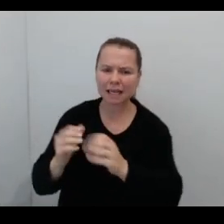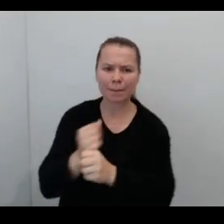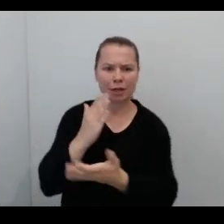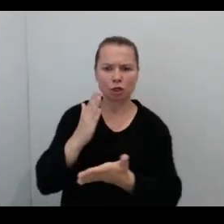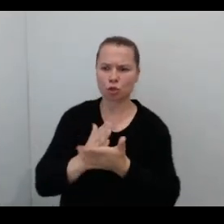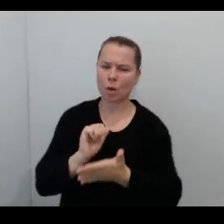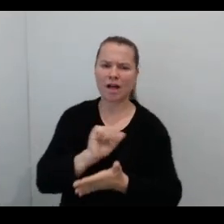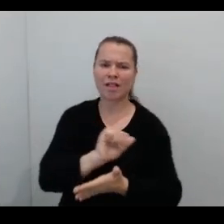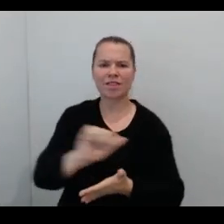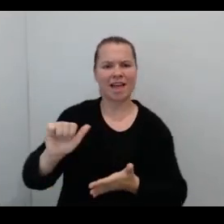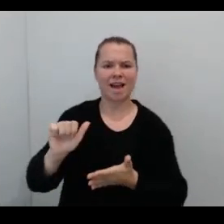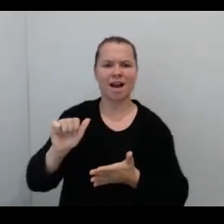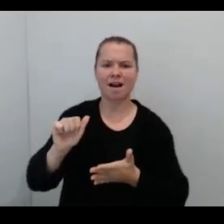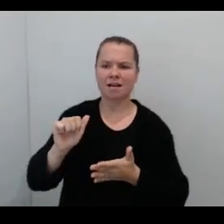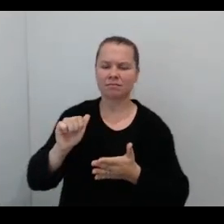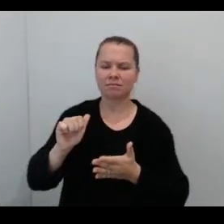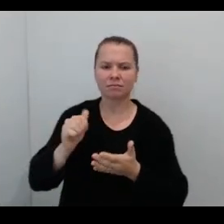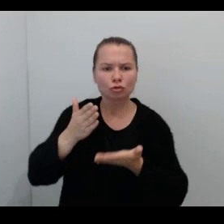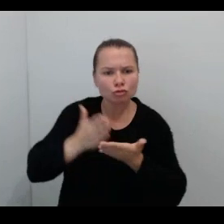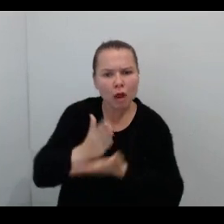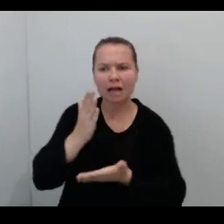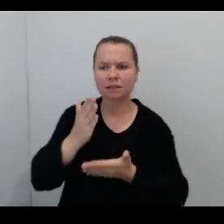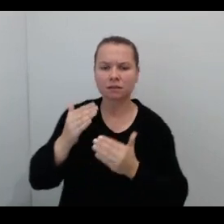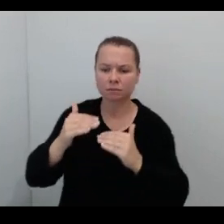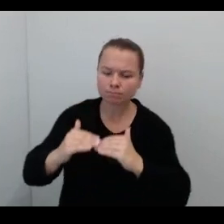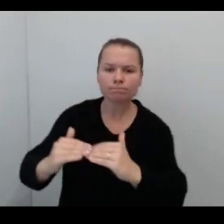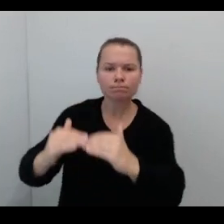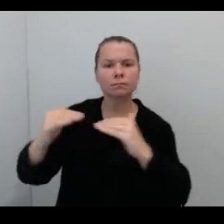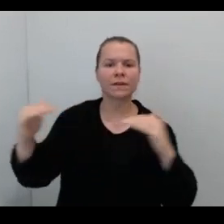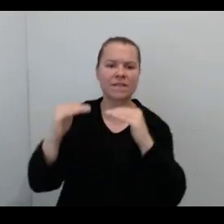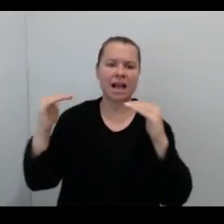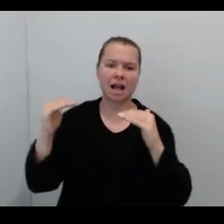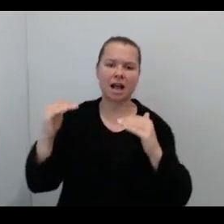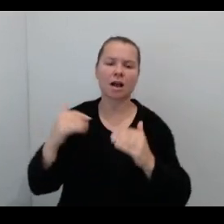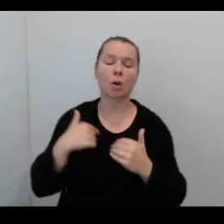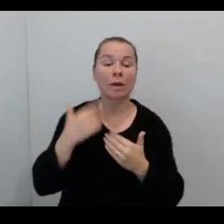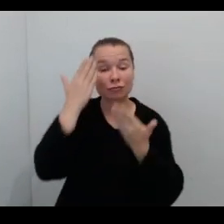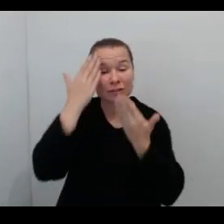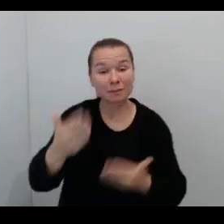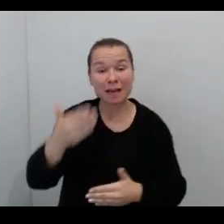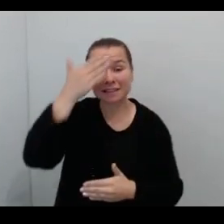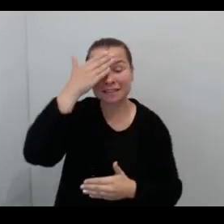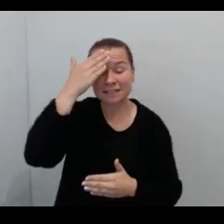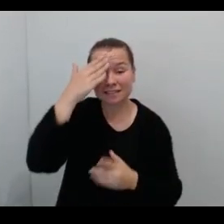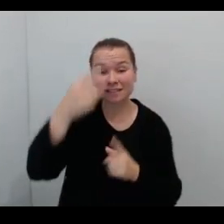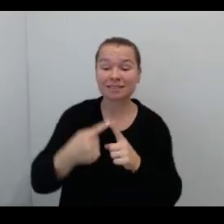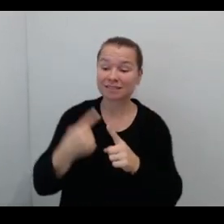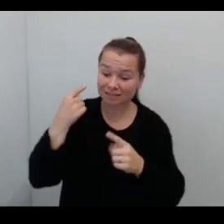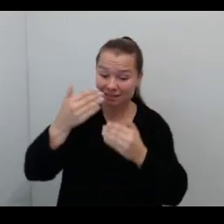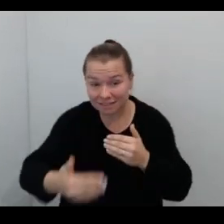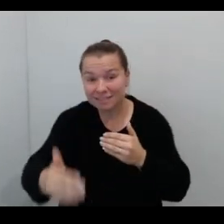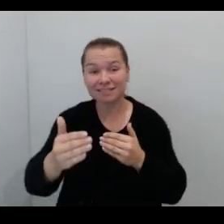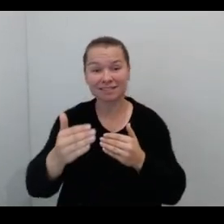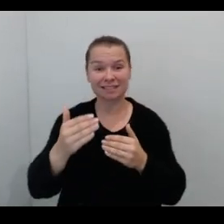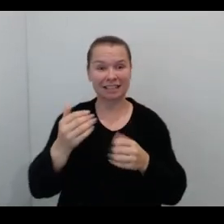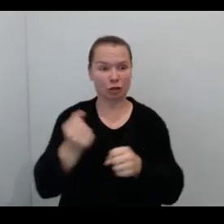justice system. We pay our respects to their Elders, laws, customs and creation spirits and recognise